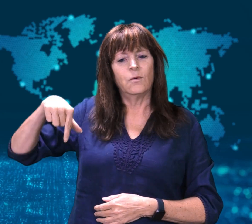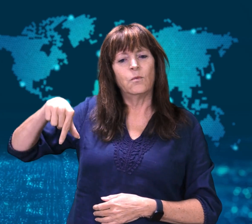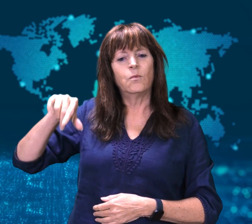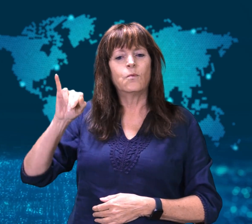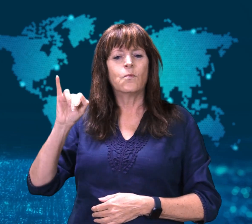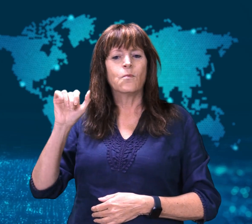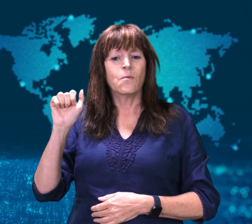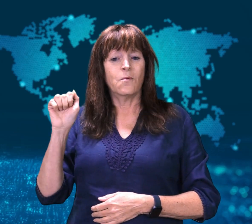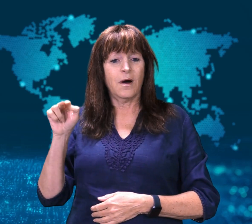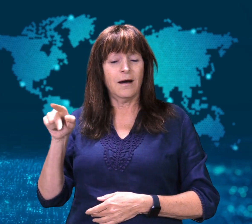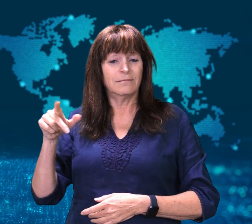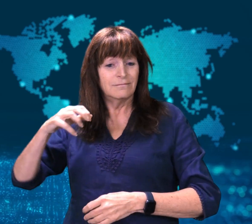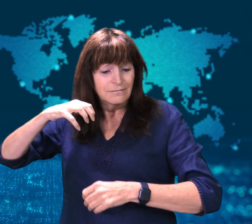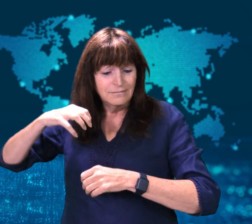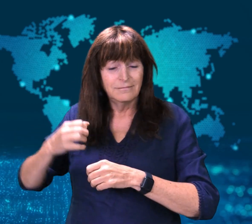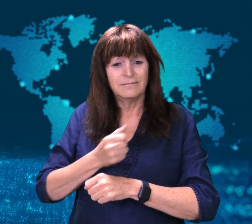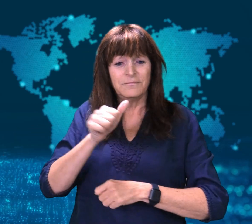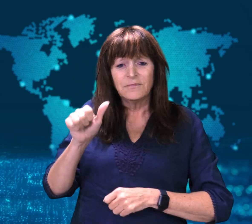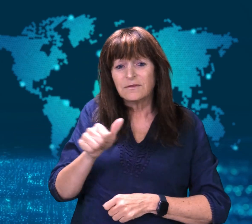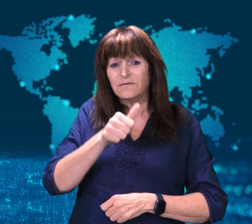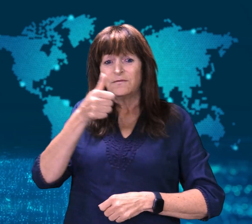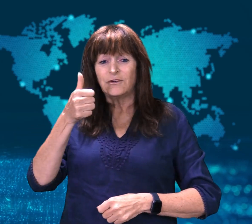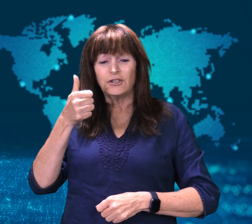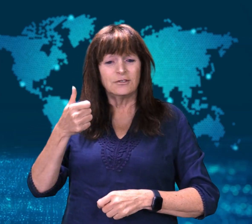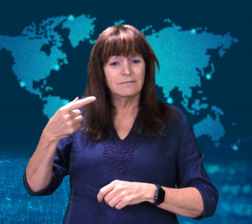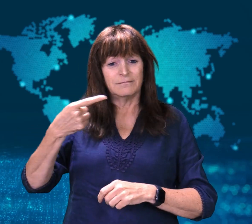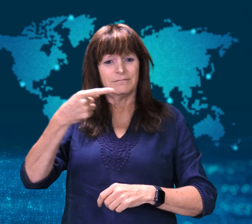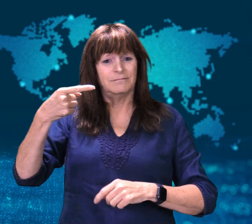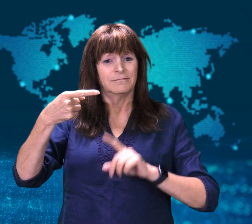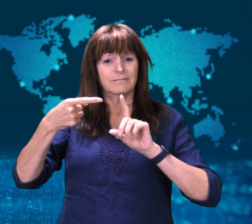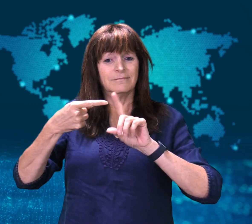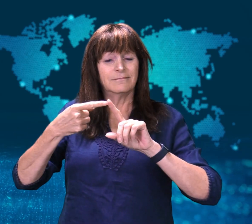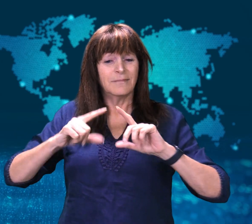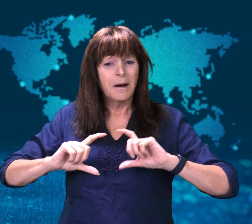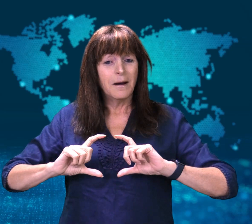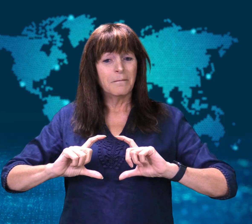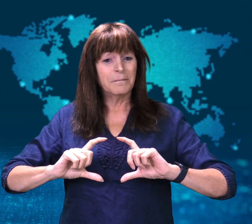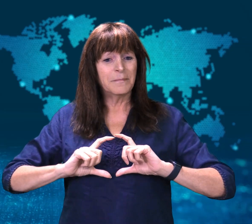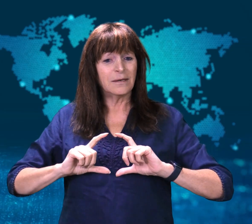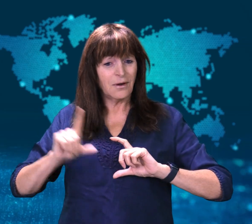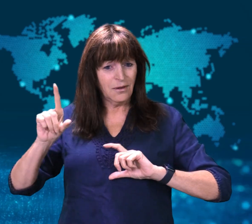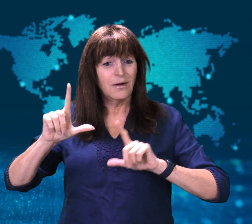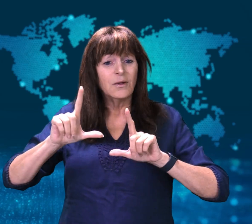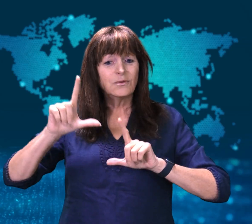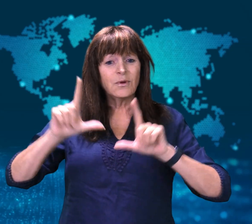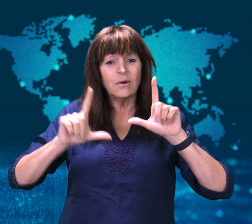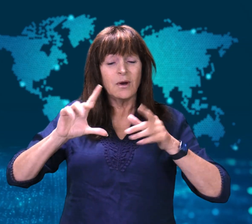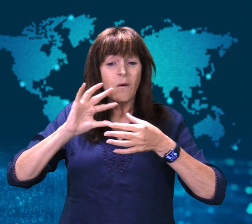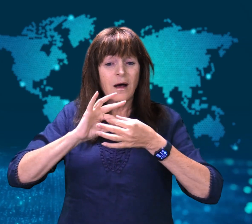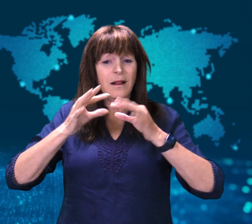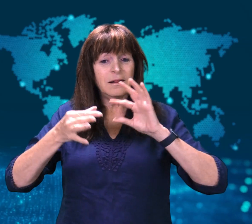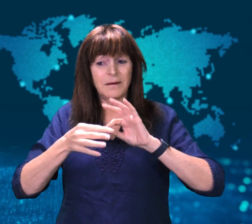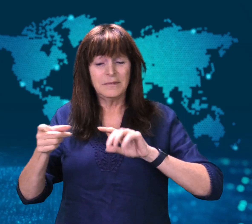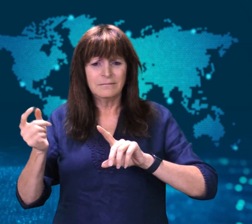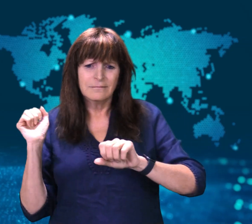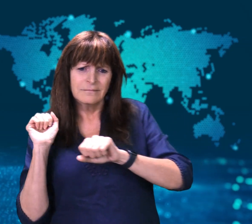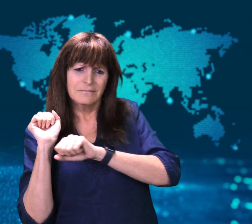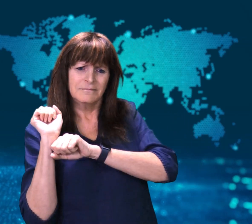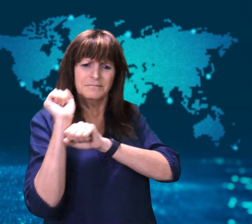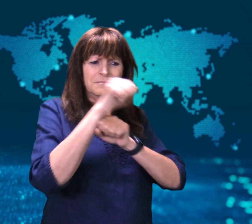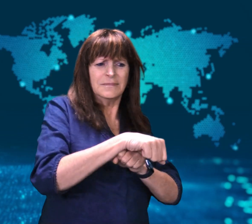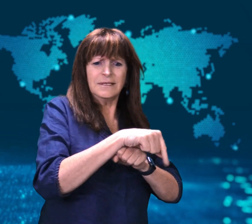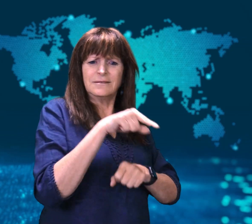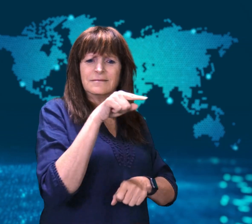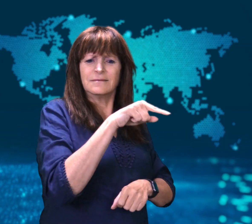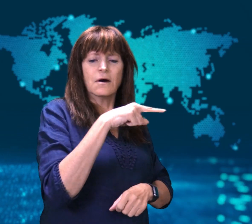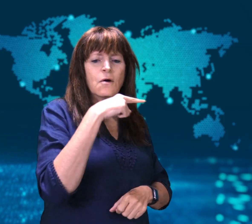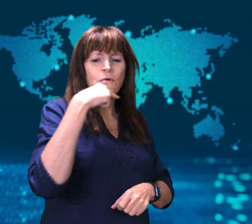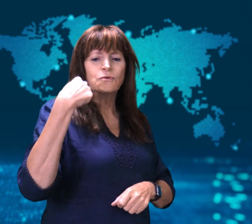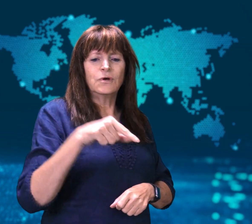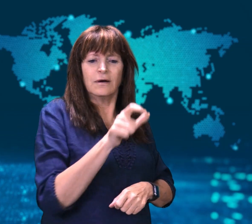China’s Yang Qian won the first gold medal of the Tokyo Olympics